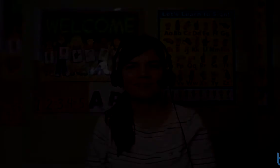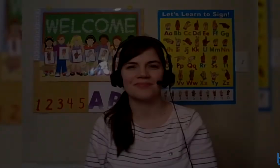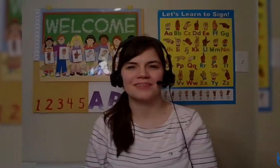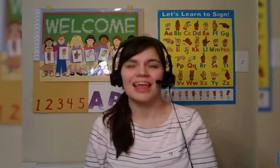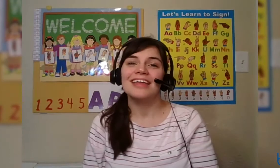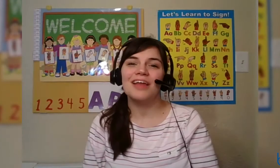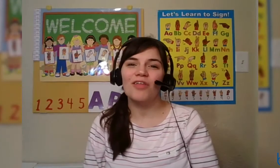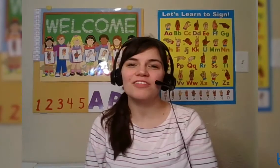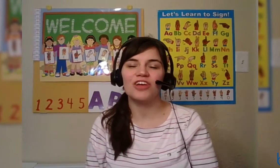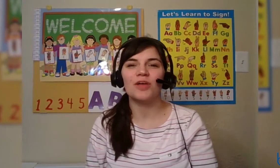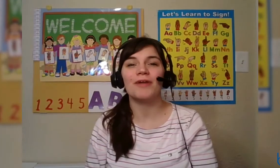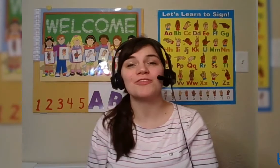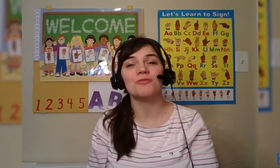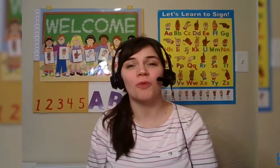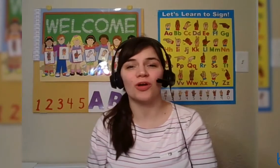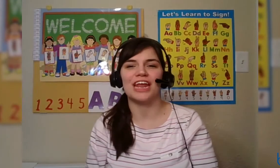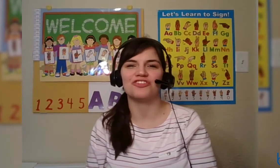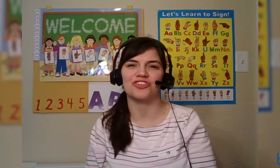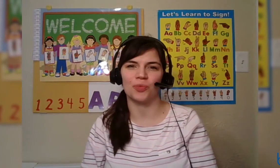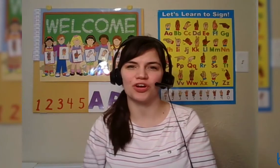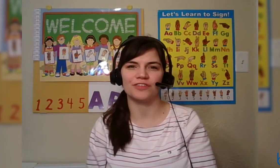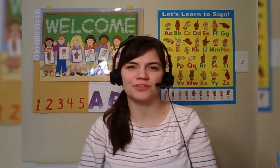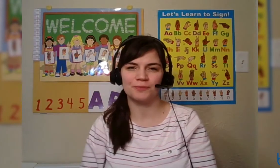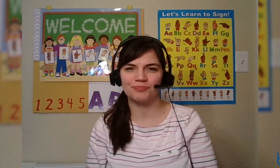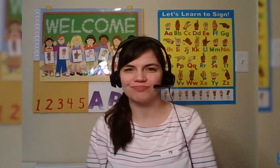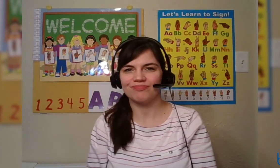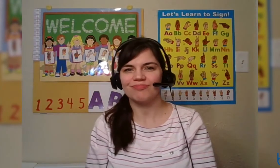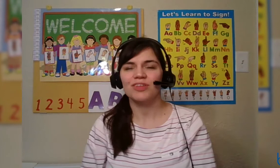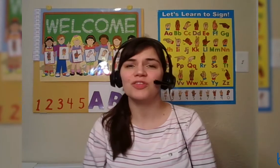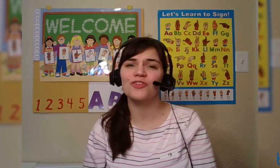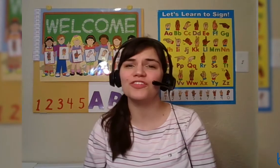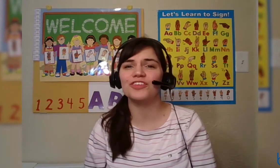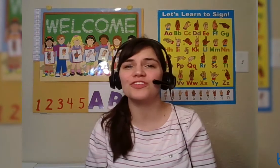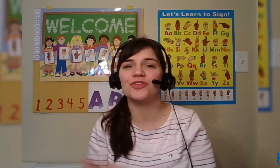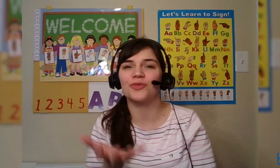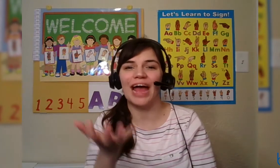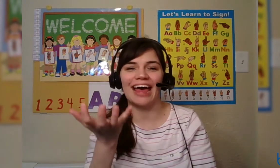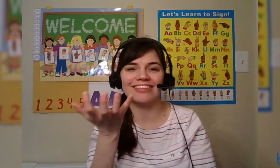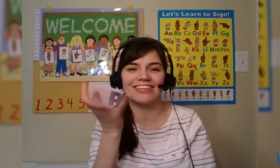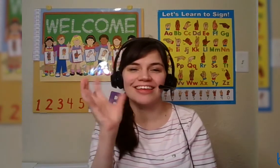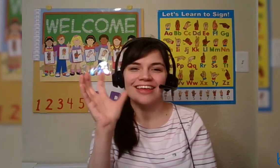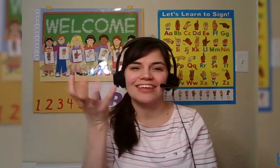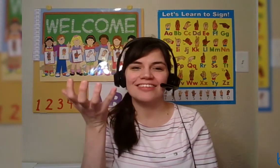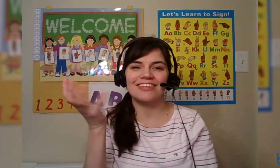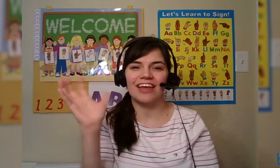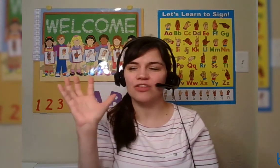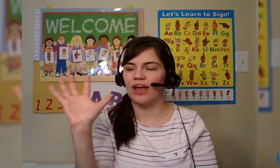Now let's talk about some more nature words. The first is grass. To sign grass,